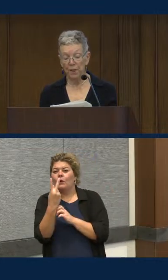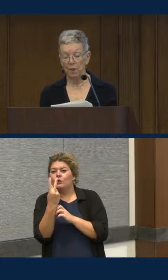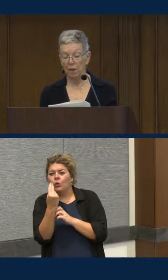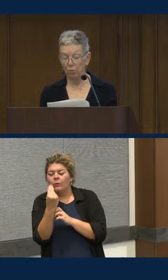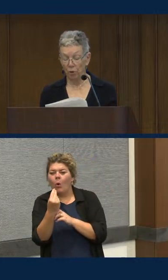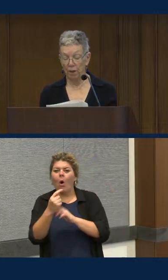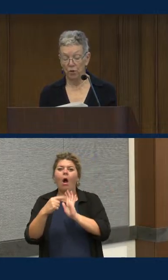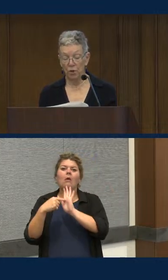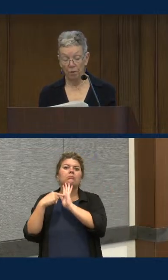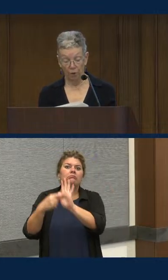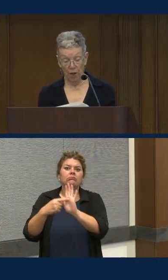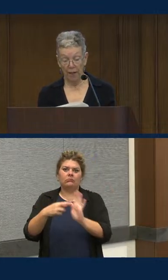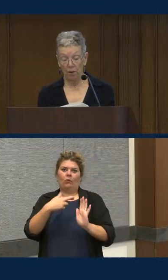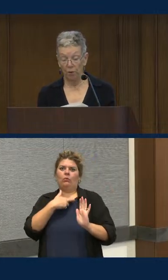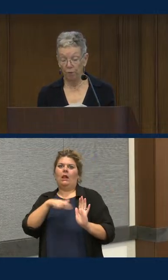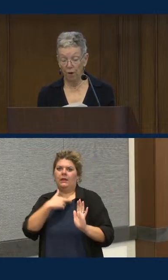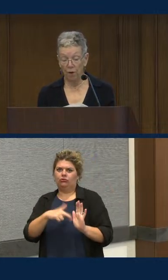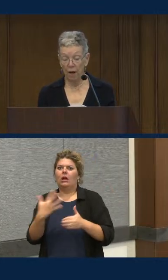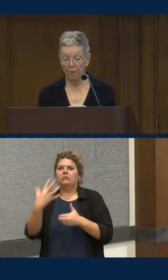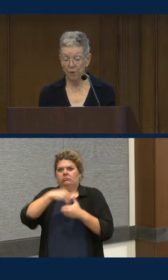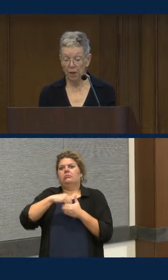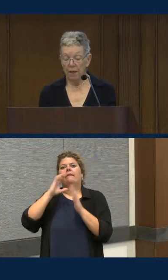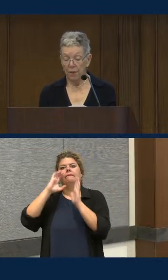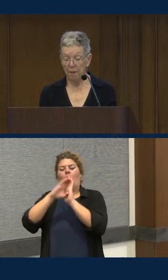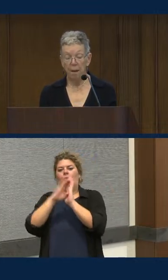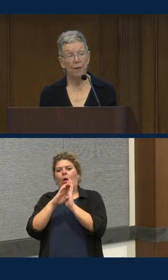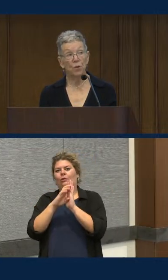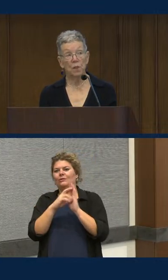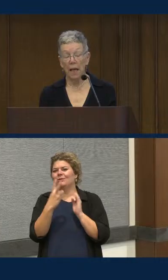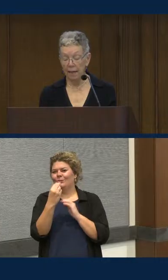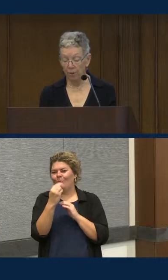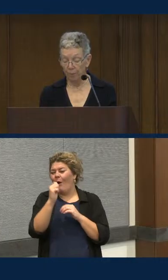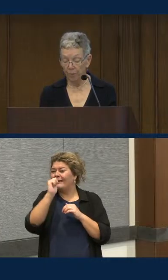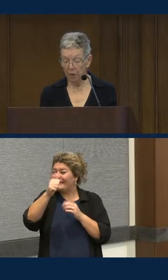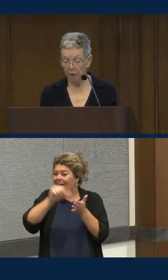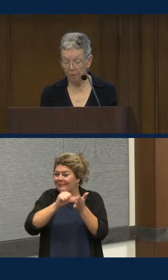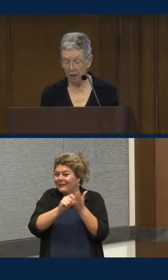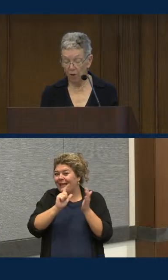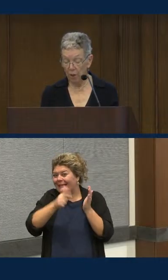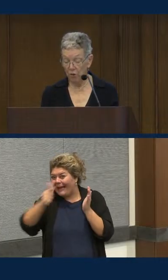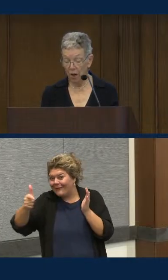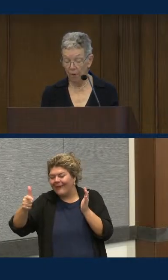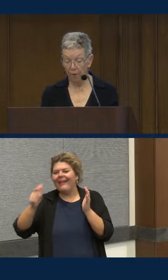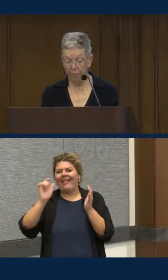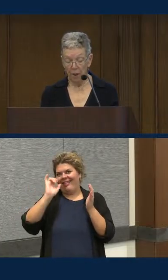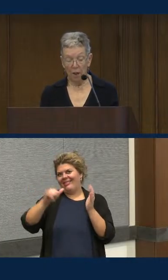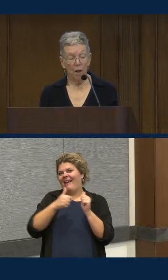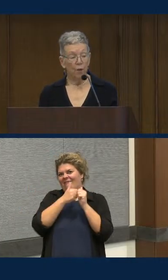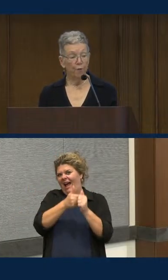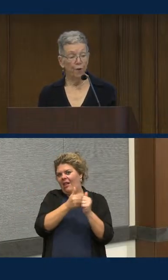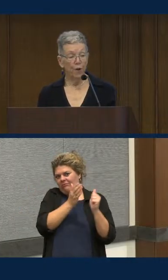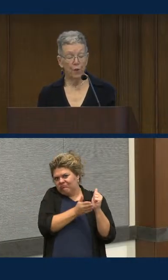religious photographs 10 pages later that follow each other.